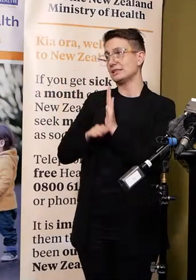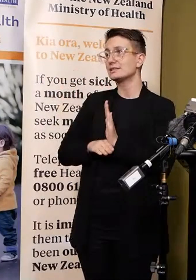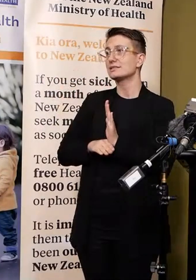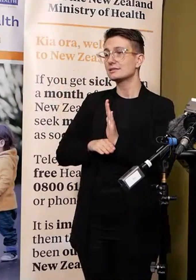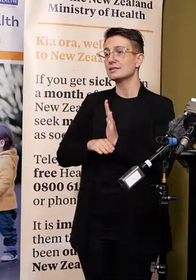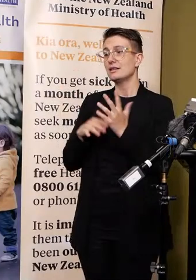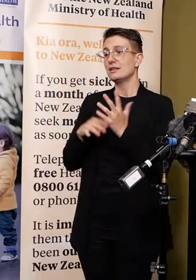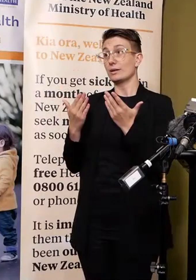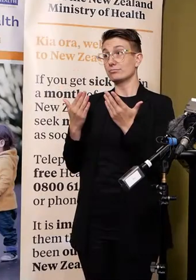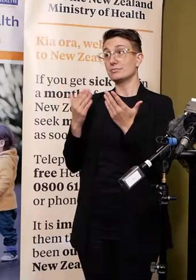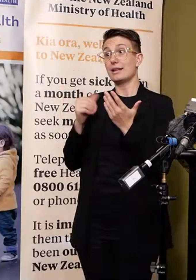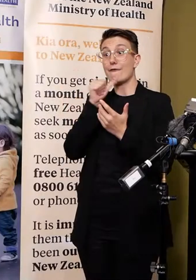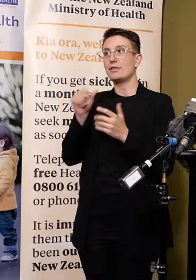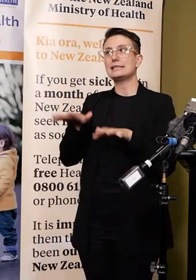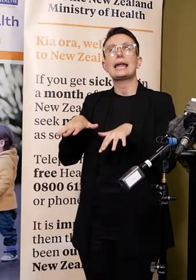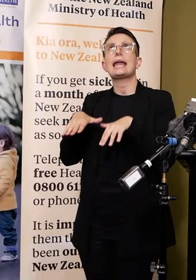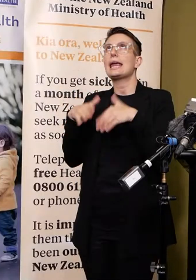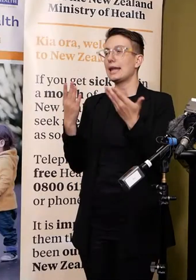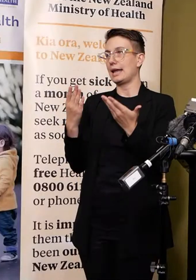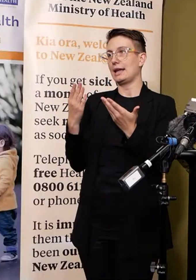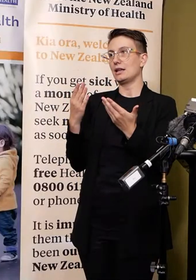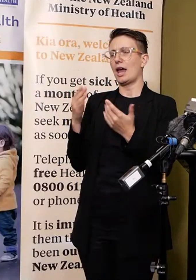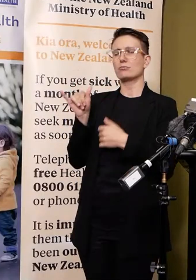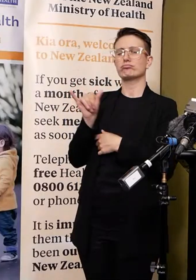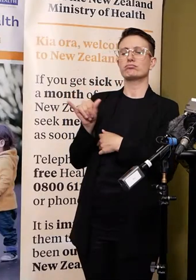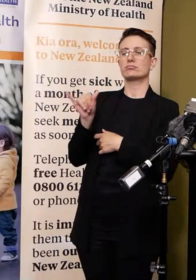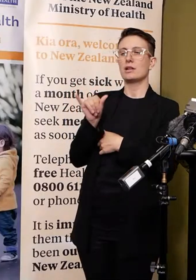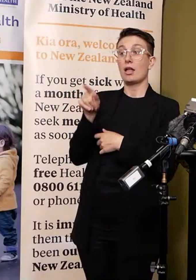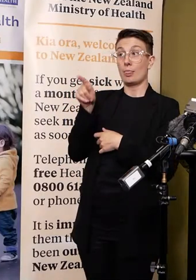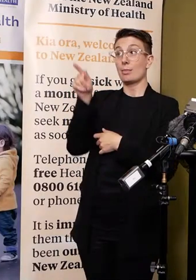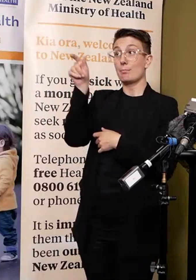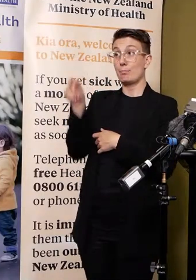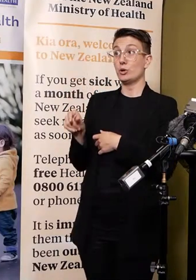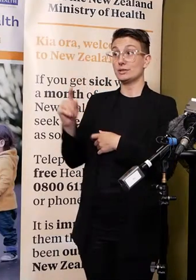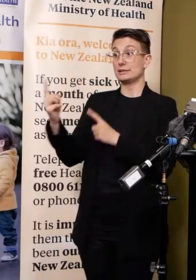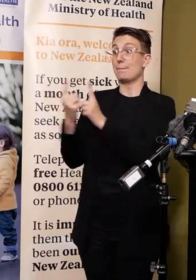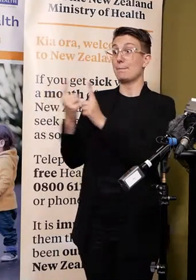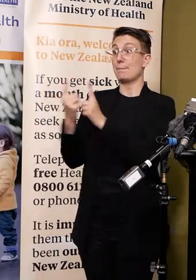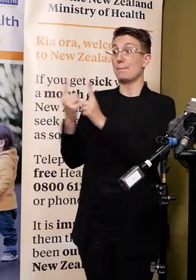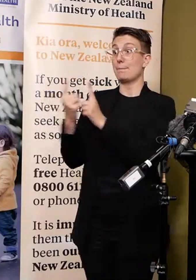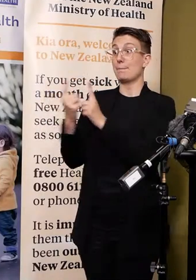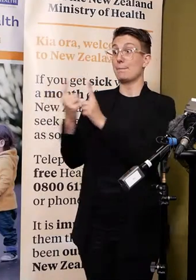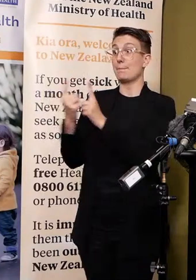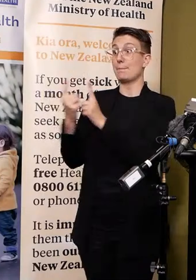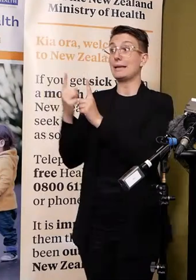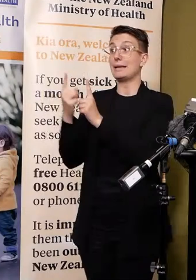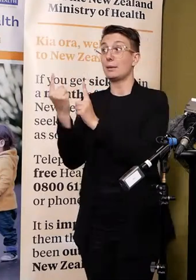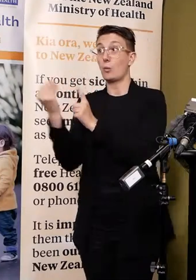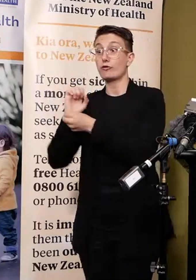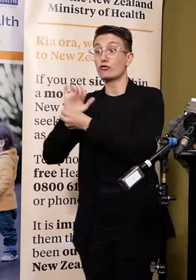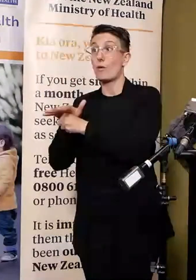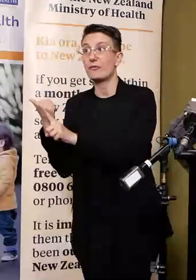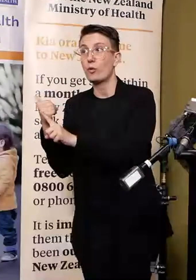done if there was any suggestion that the person had been exposed to coronavirus. There was a question behind you. Yeah, I just wanted to ask you about the Diamond